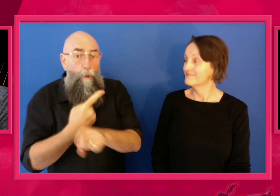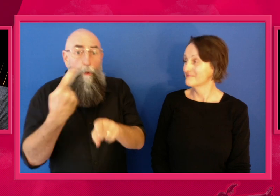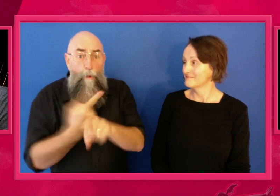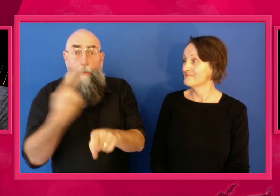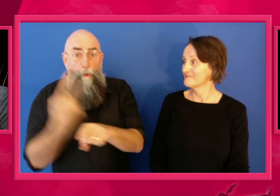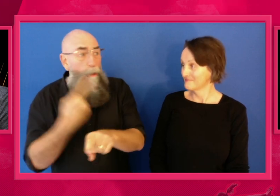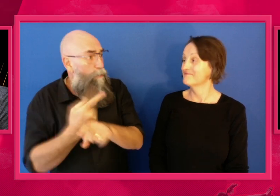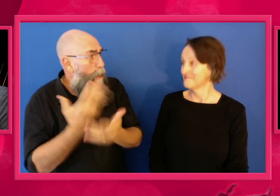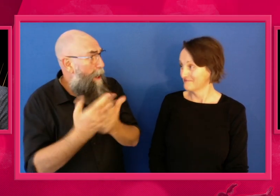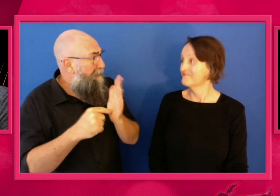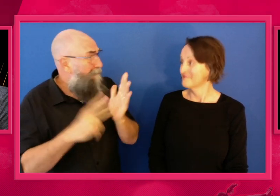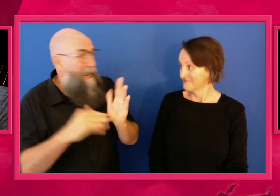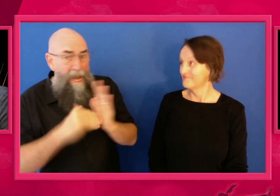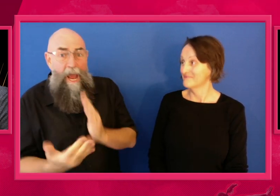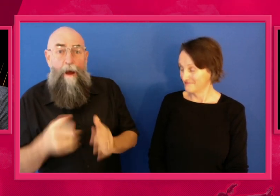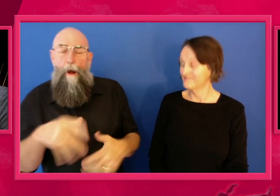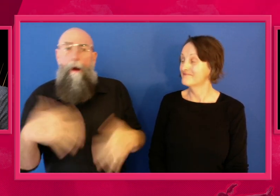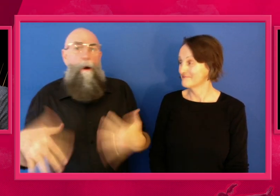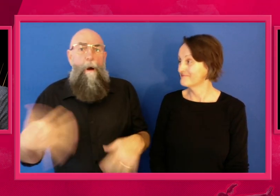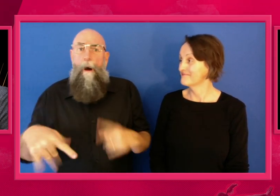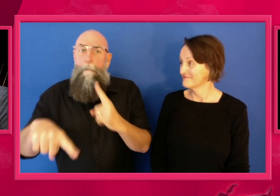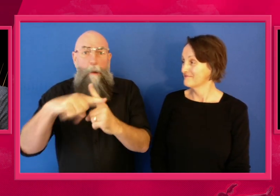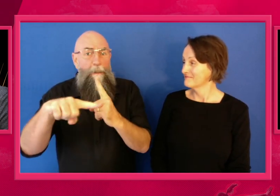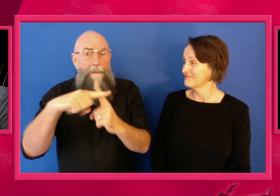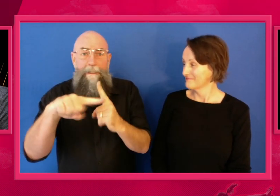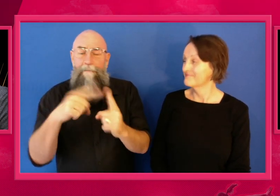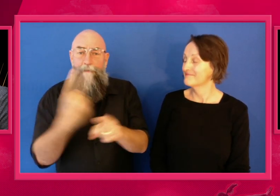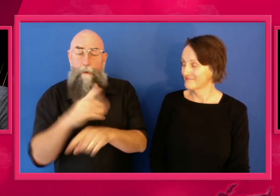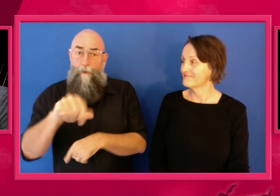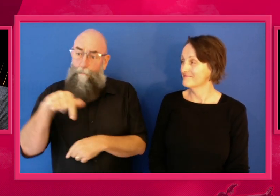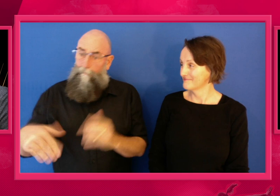that's one of the, one of the real positive parts of this Paralympic movement. It's about